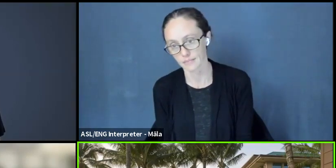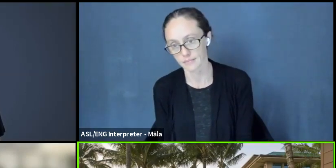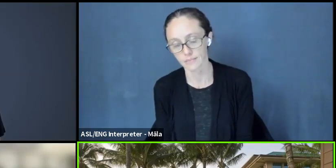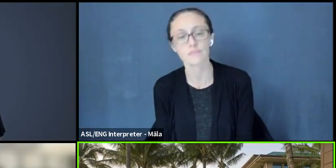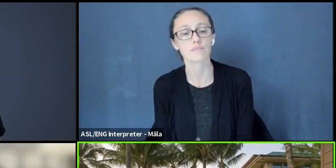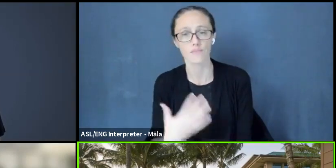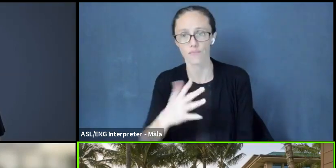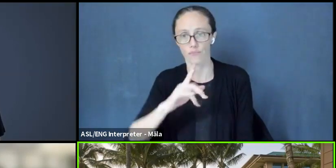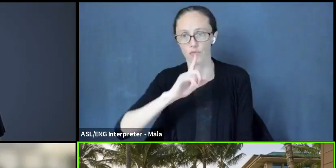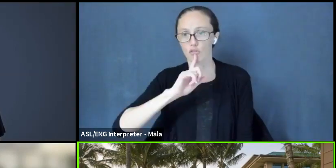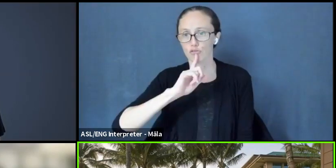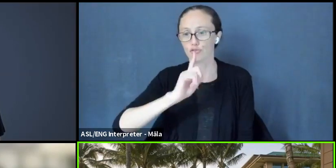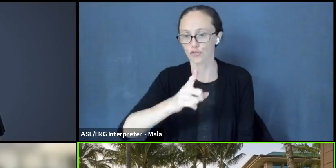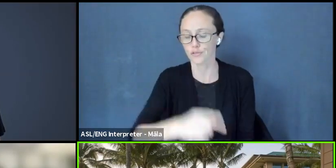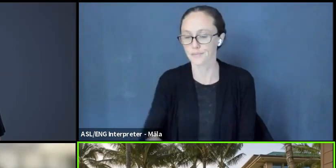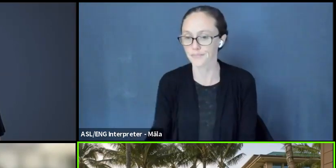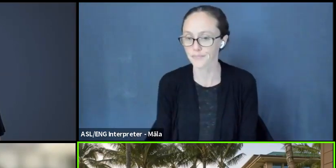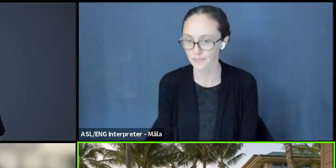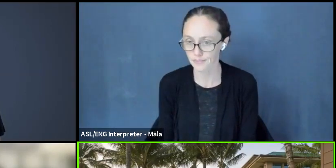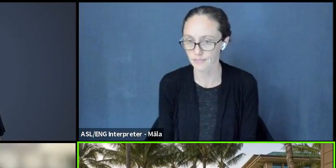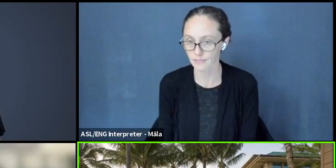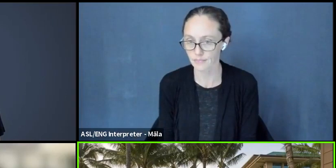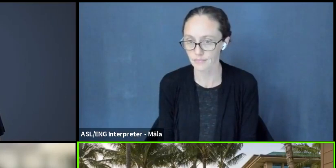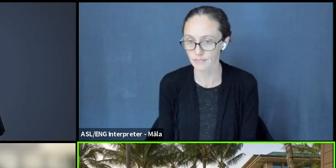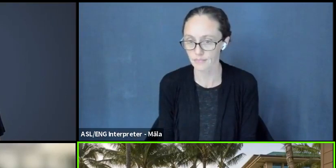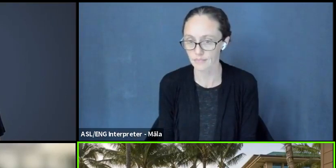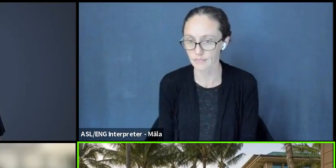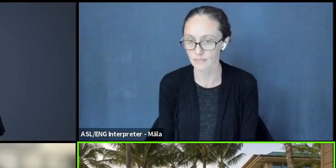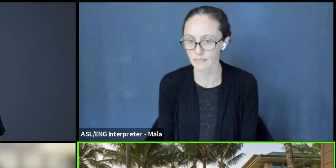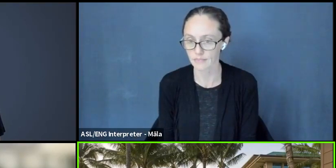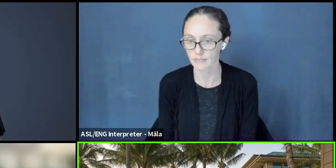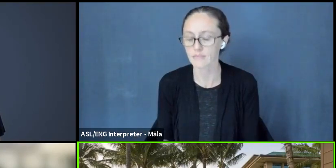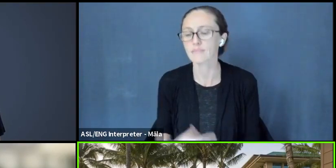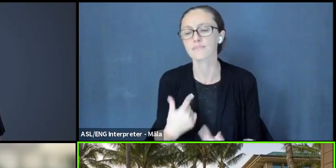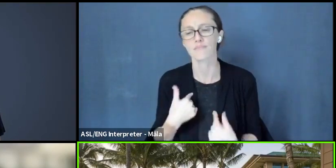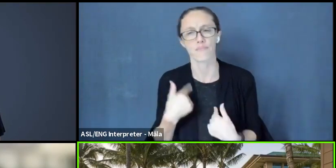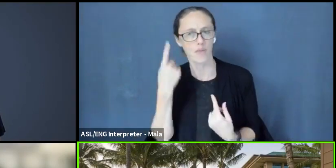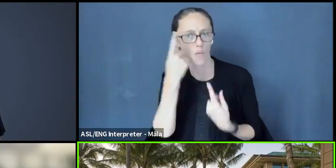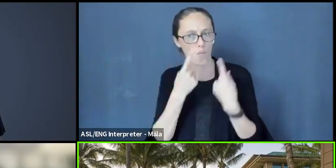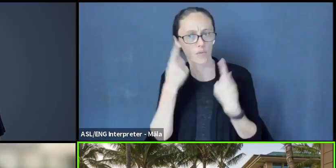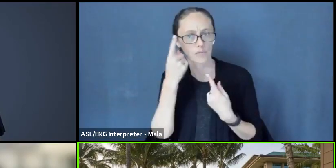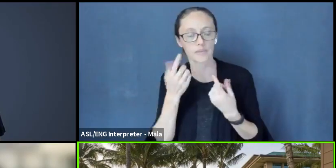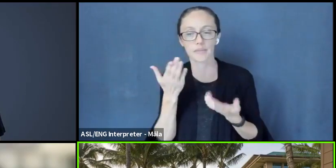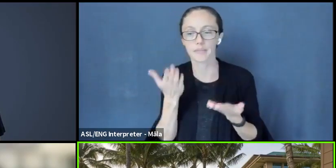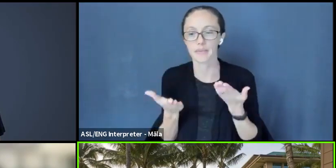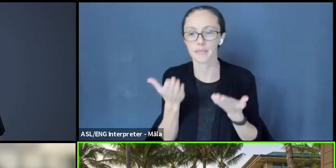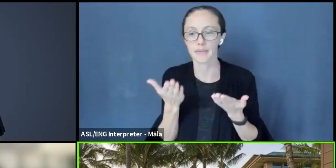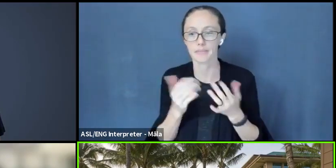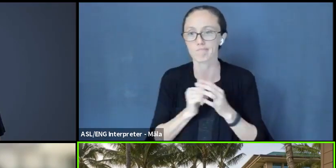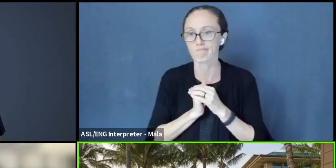Actually, I wonder if I could share a slide.